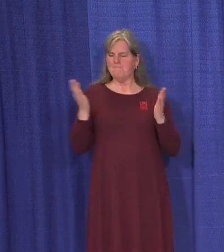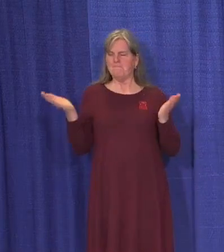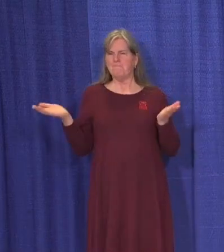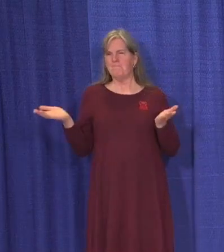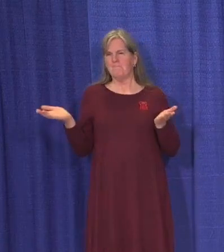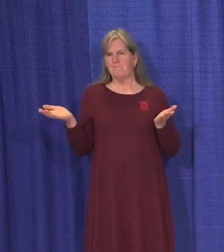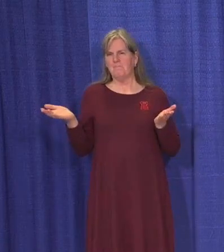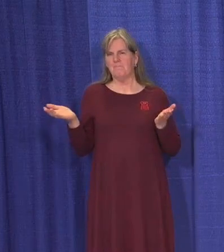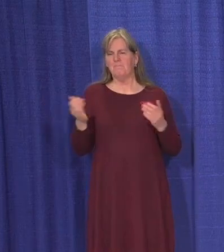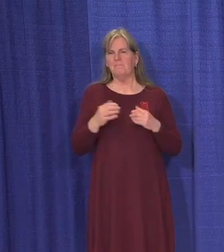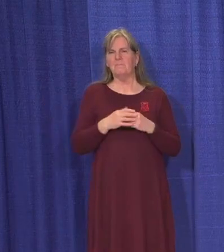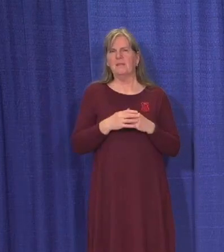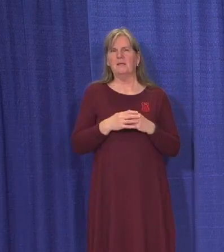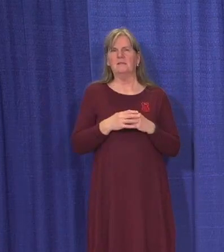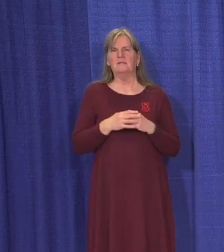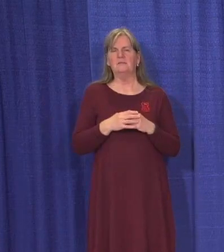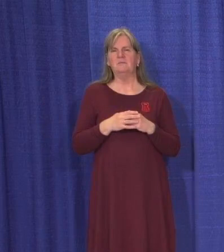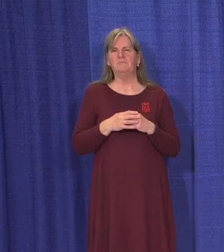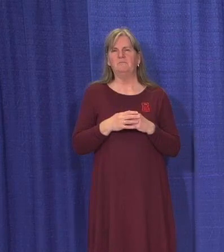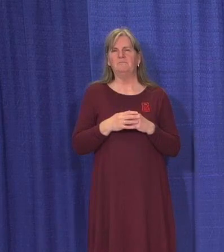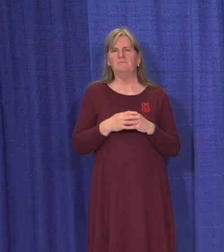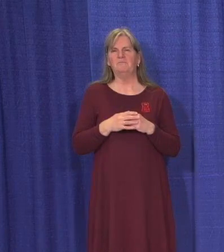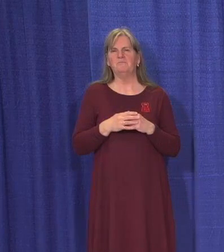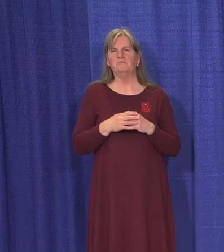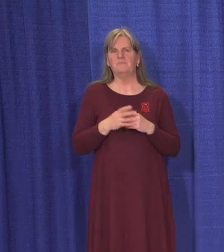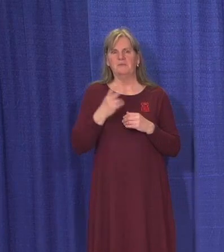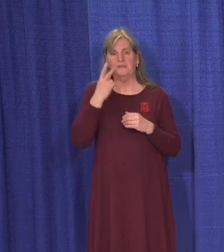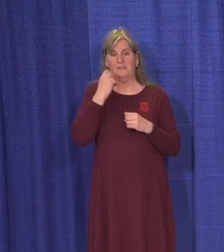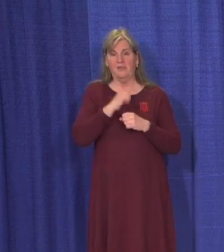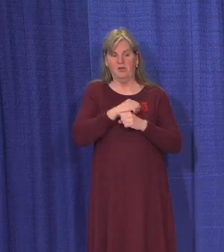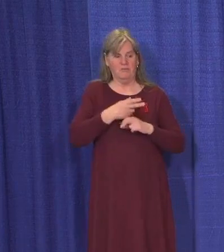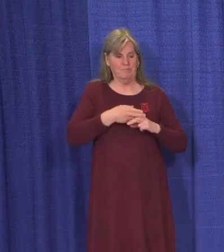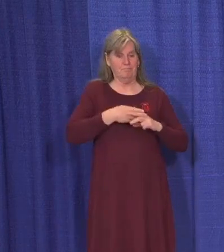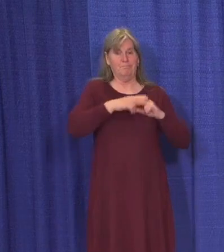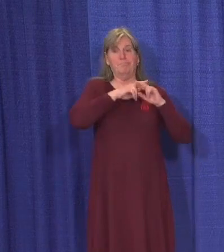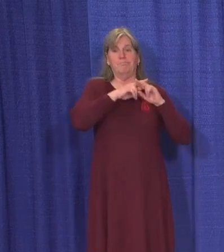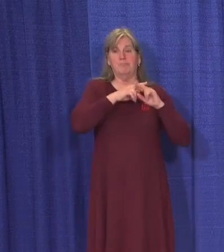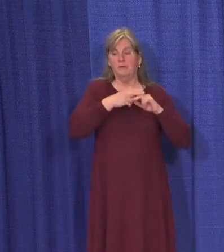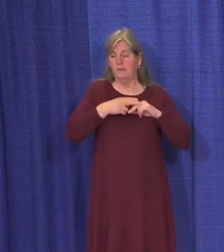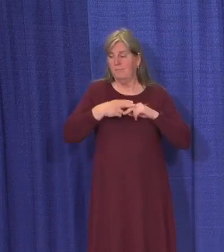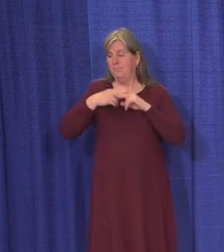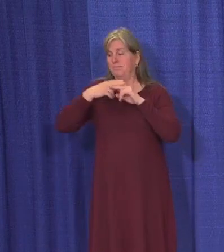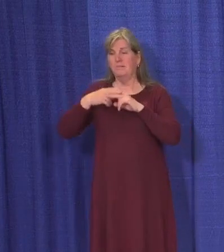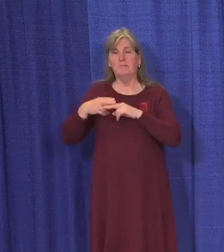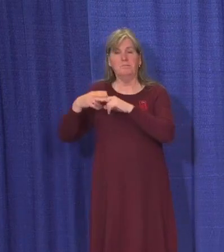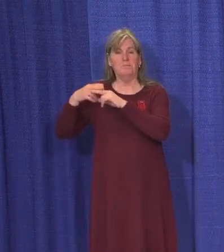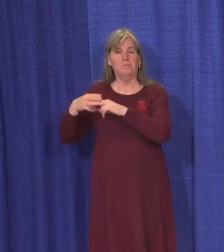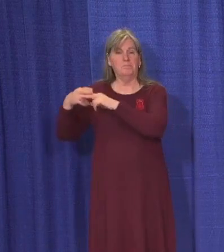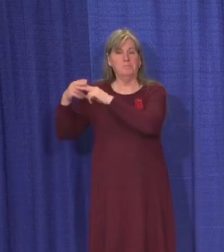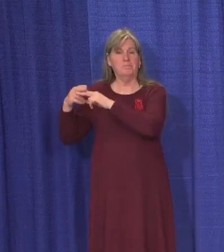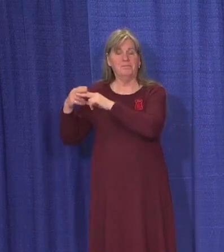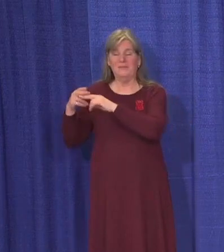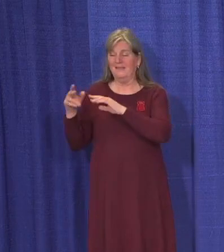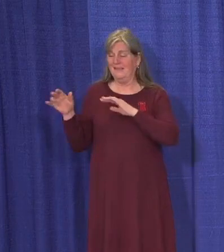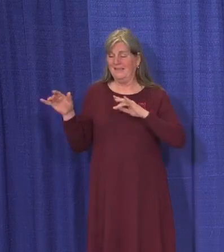to do this with care and if you can just imagine from a